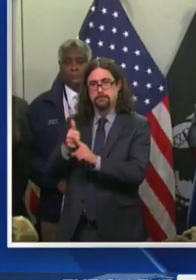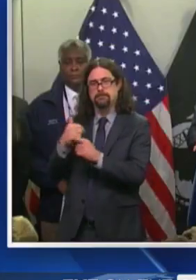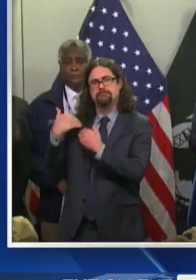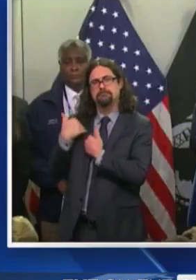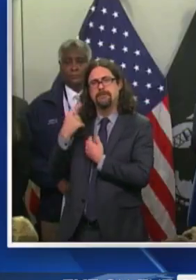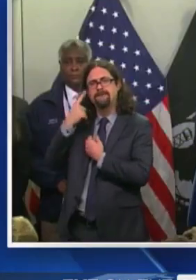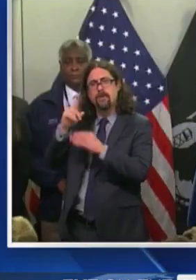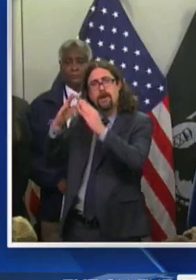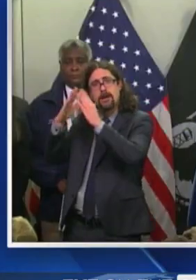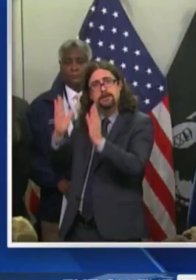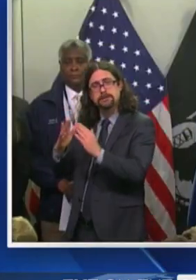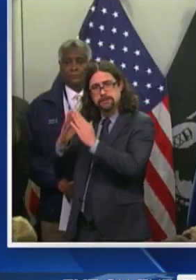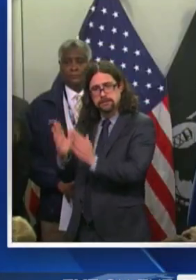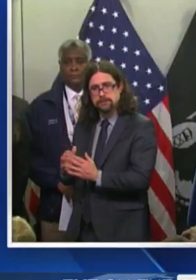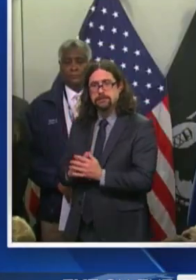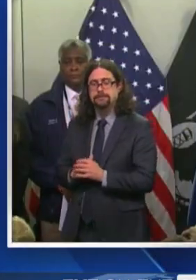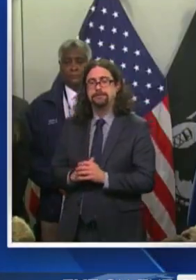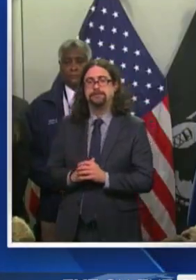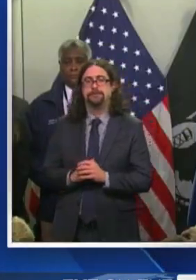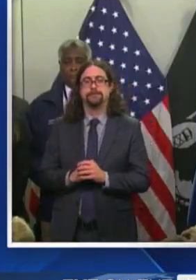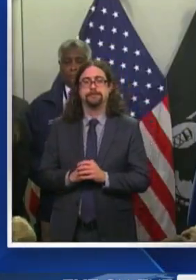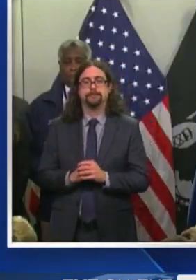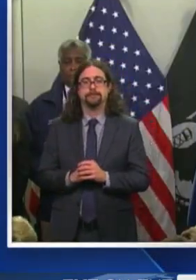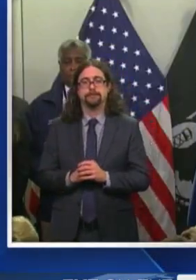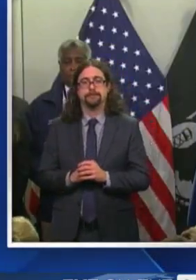LORI. DEPUTY COMMISSIONER FOR WATER